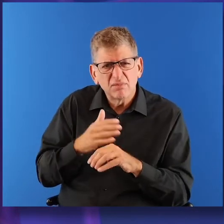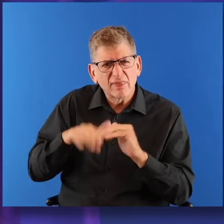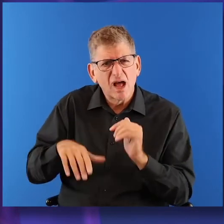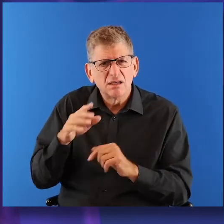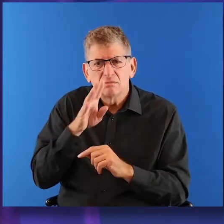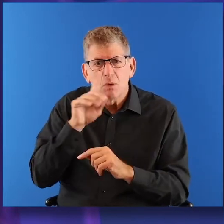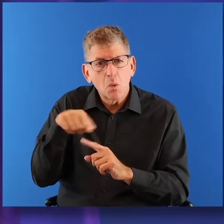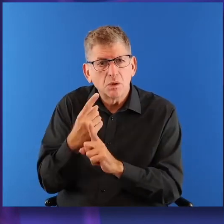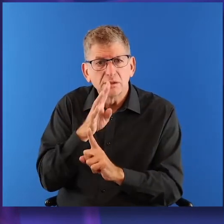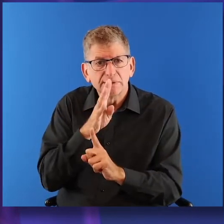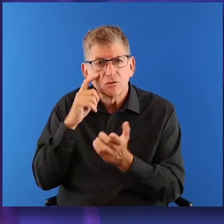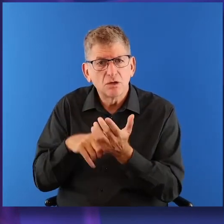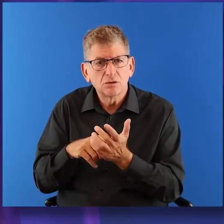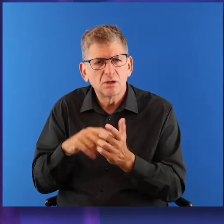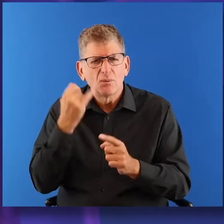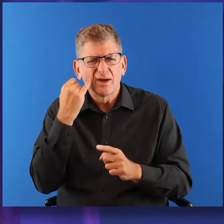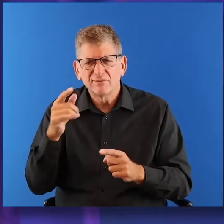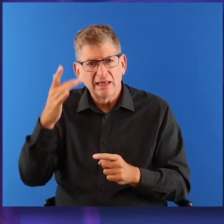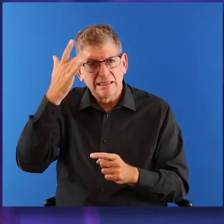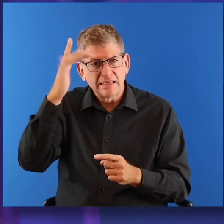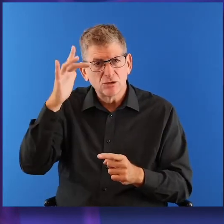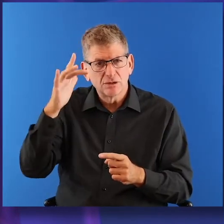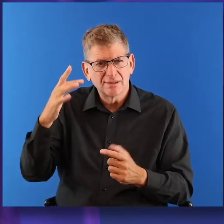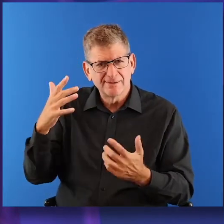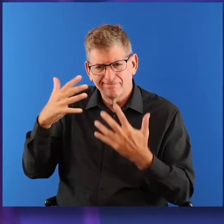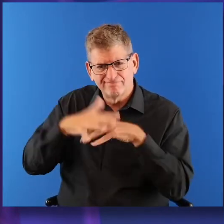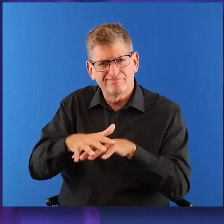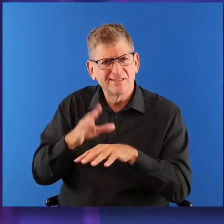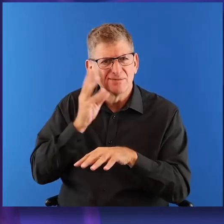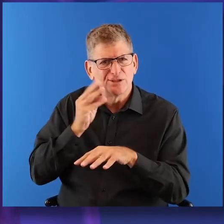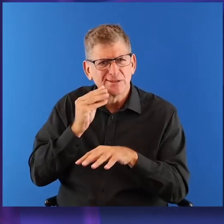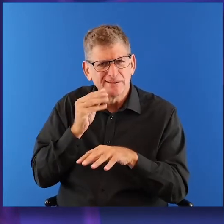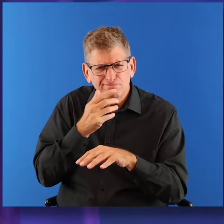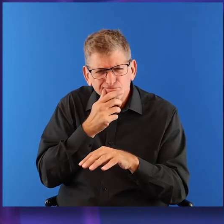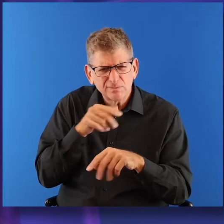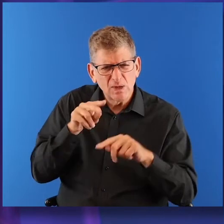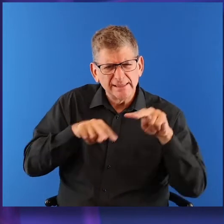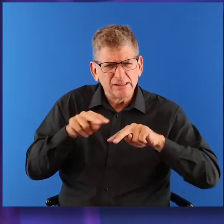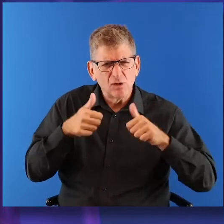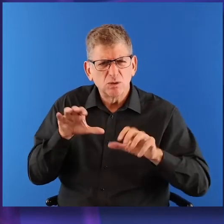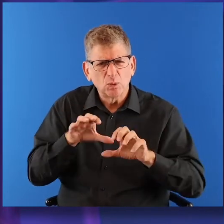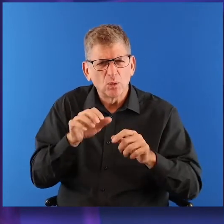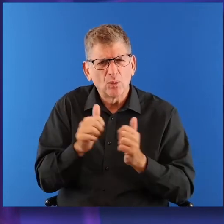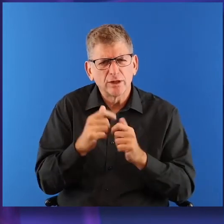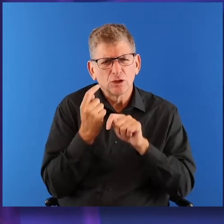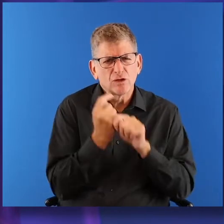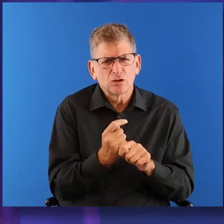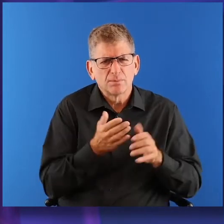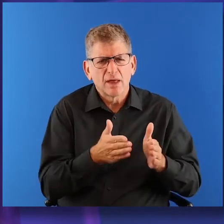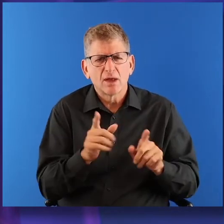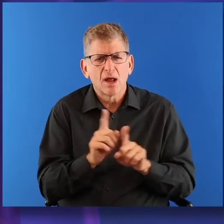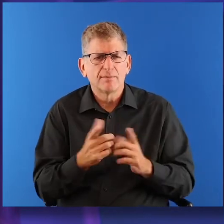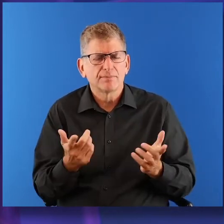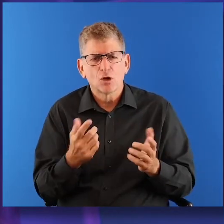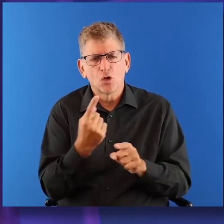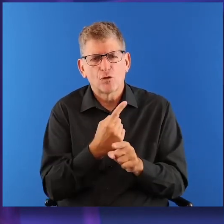What if we could inject intelligence into that experience? We began doing this with traditional methods like regular expression-based approaches.